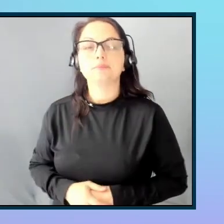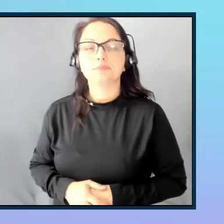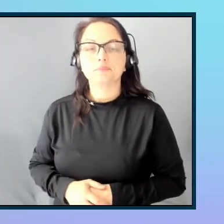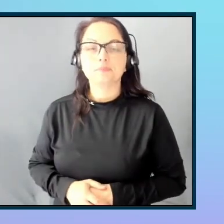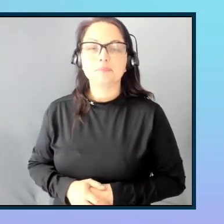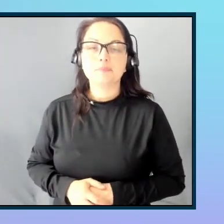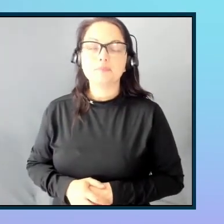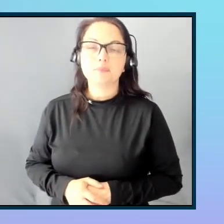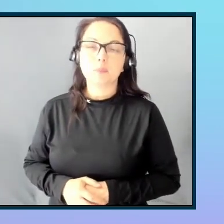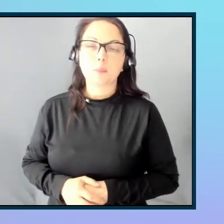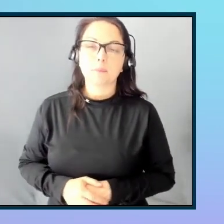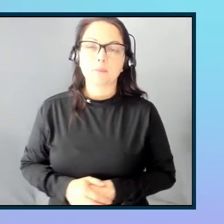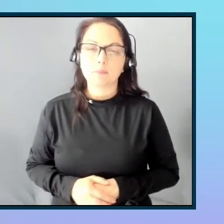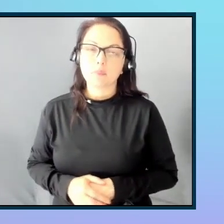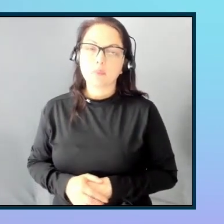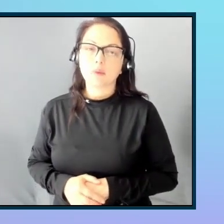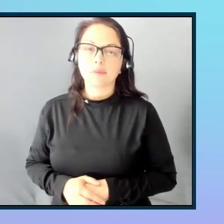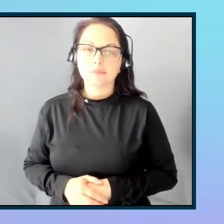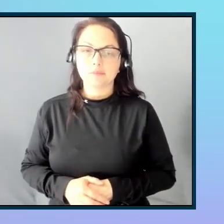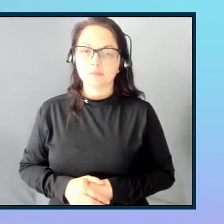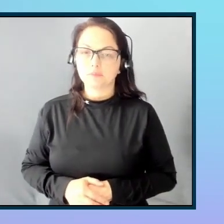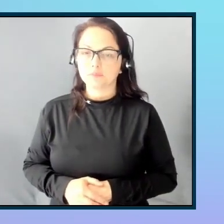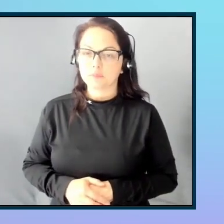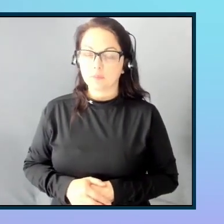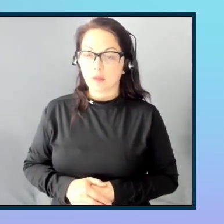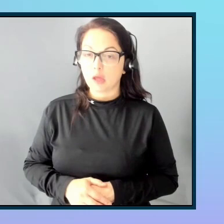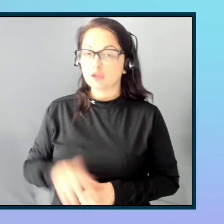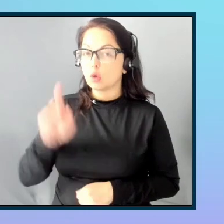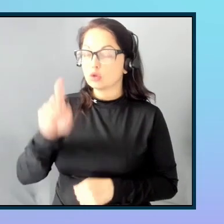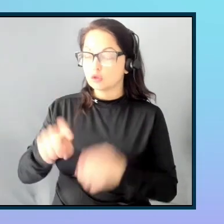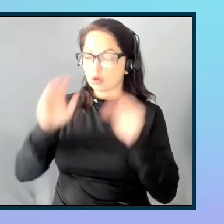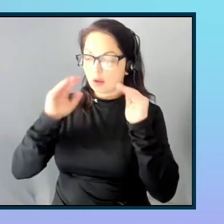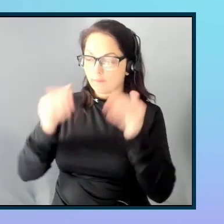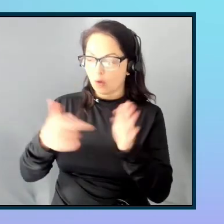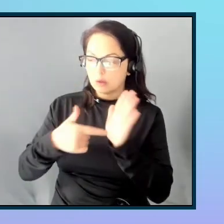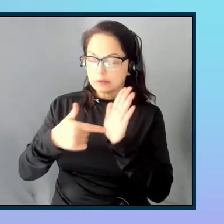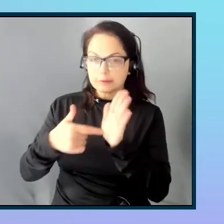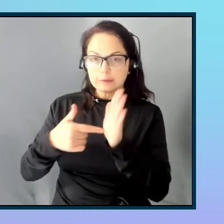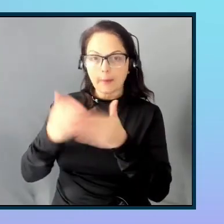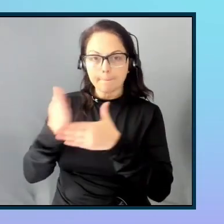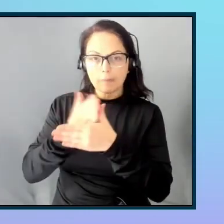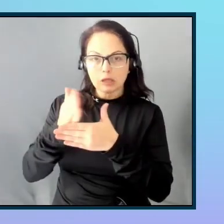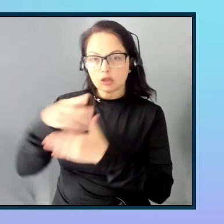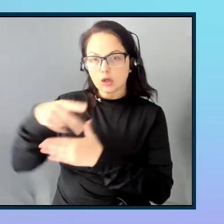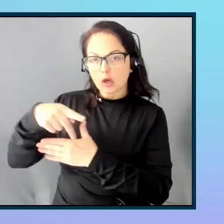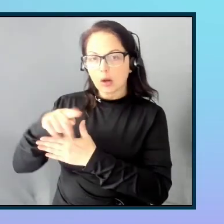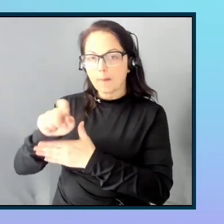should the focus indicator always be measured in pixels rather than EM/REM?